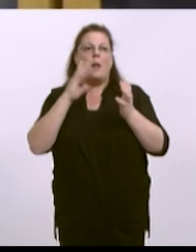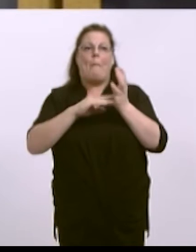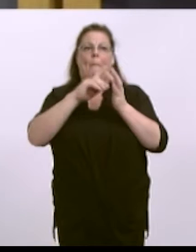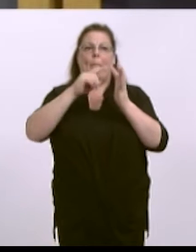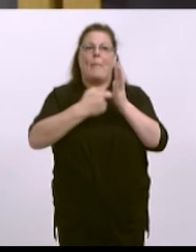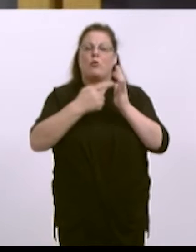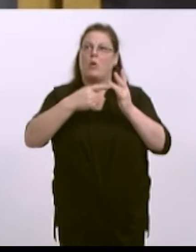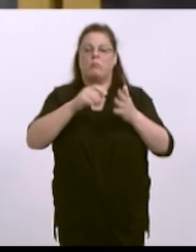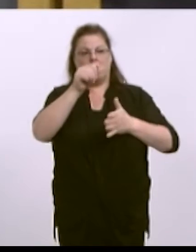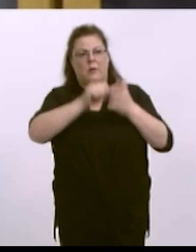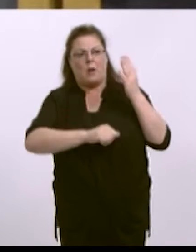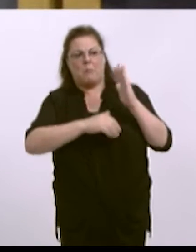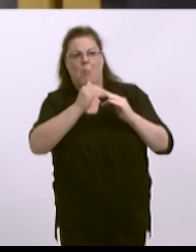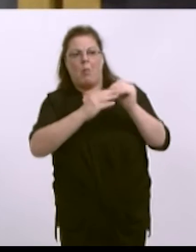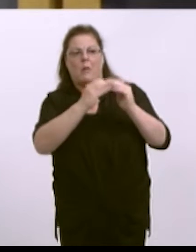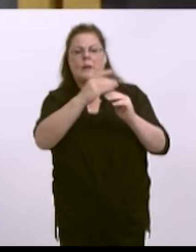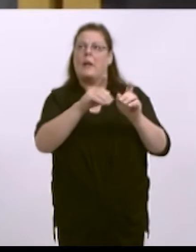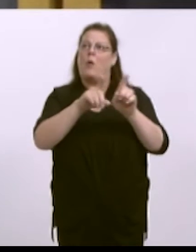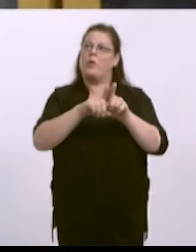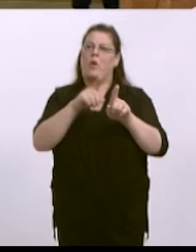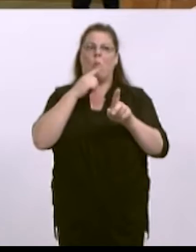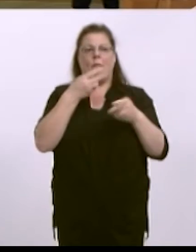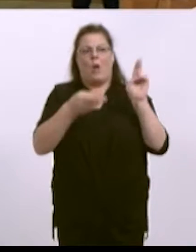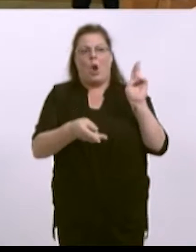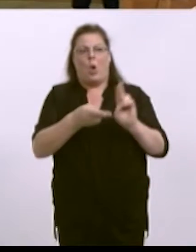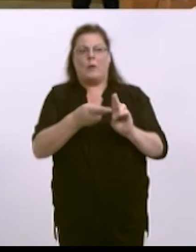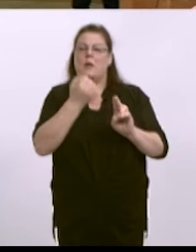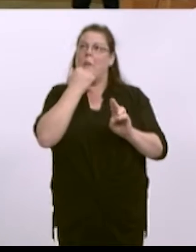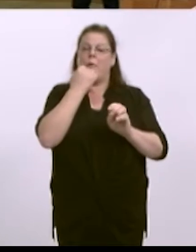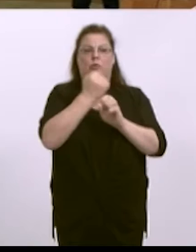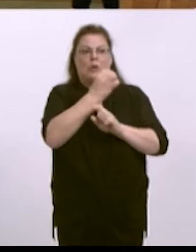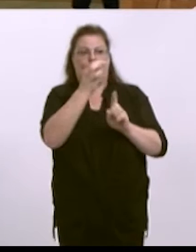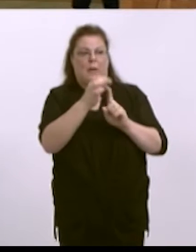and you heard that we had the lowest GP numbers of any of the nations and regions in the UK.